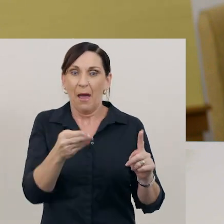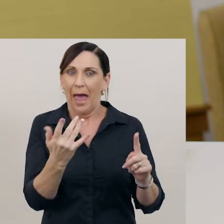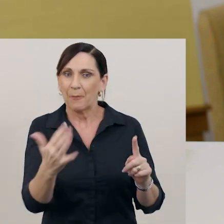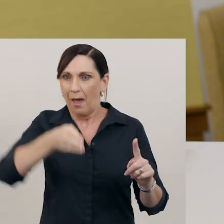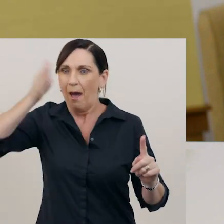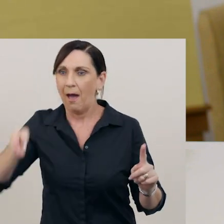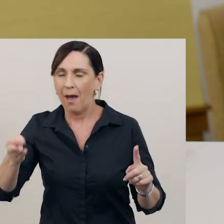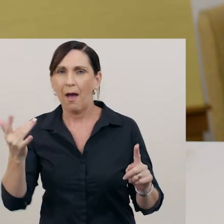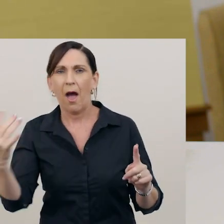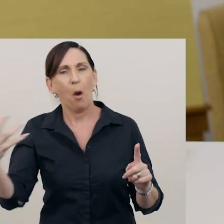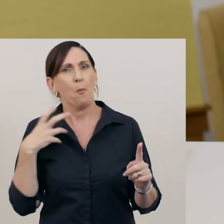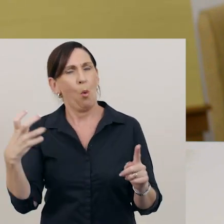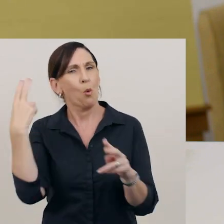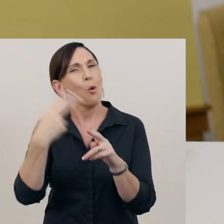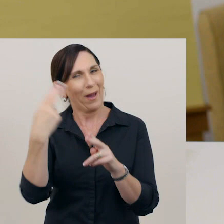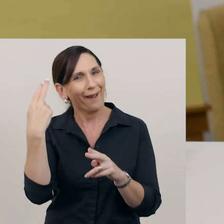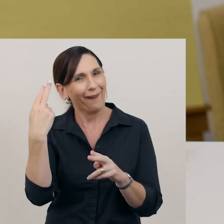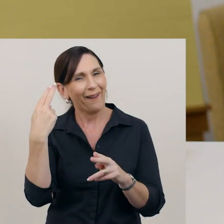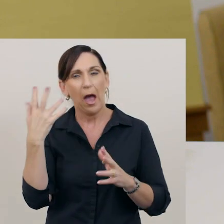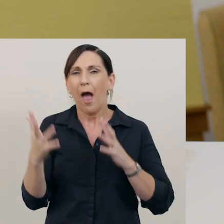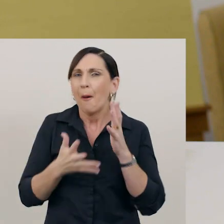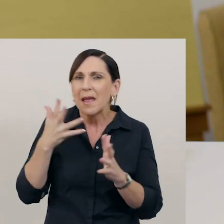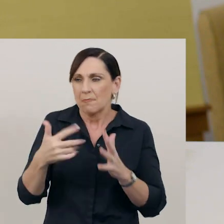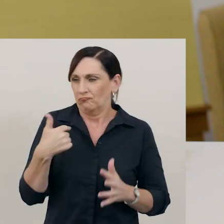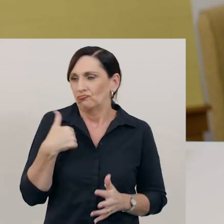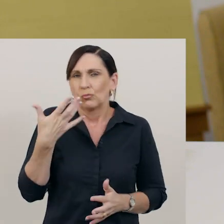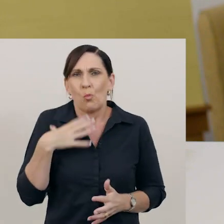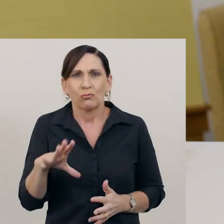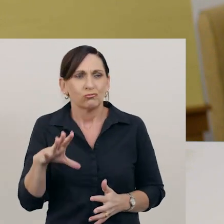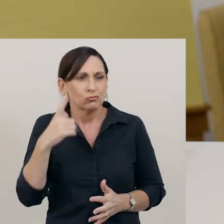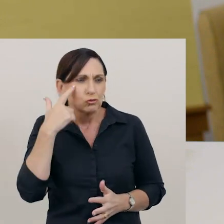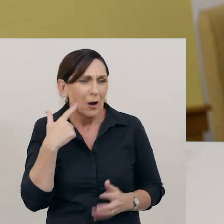Skip counting is useful when we need to add bigger collections.